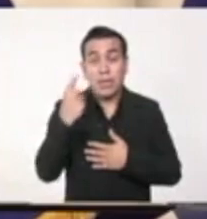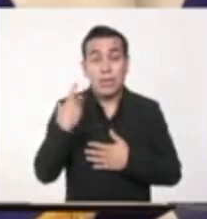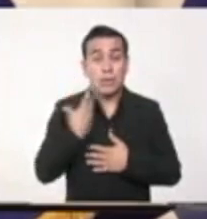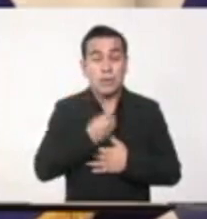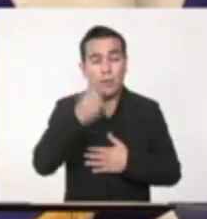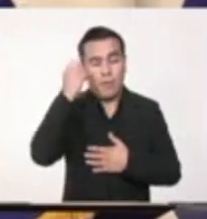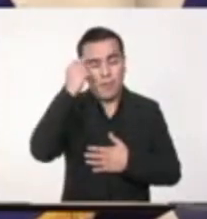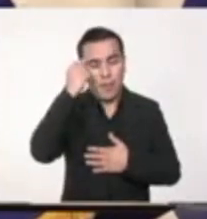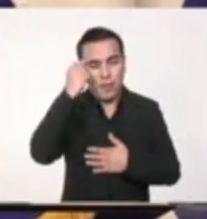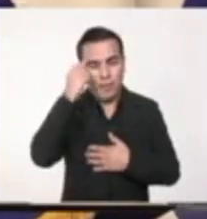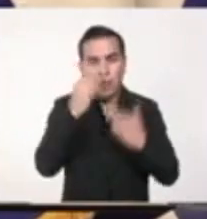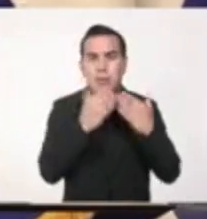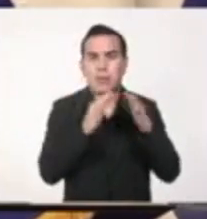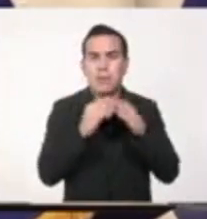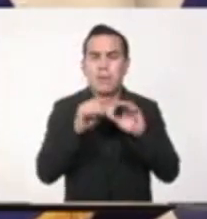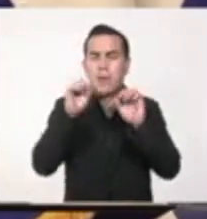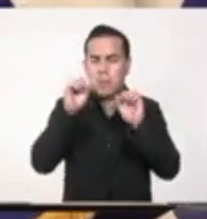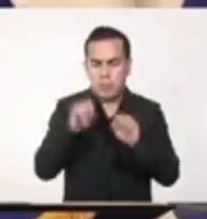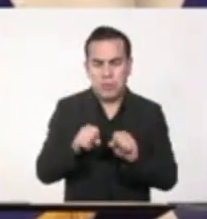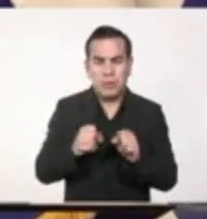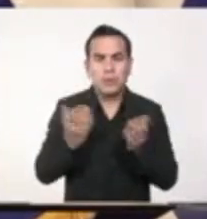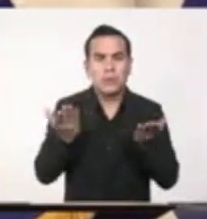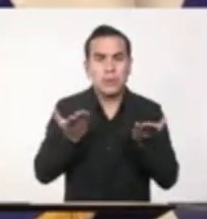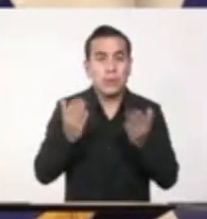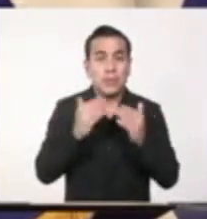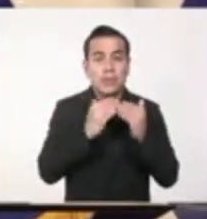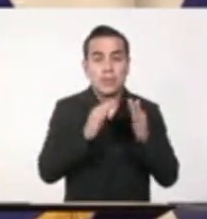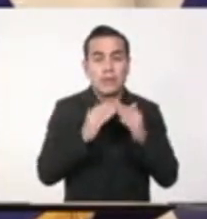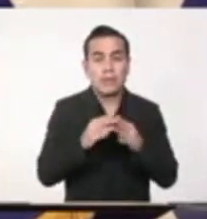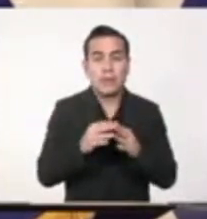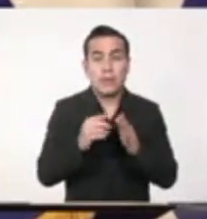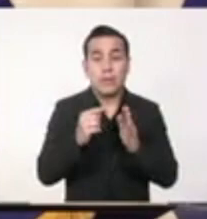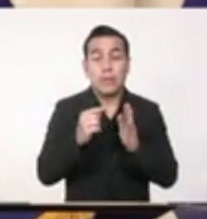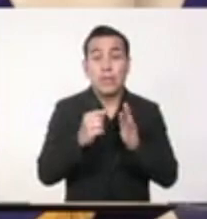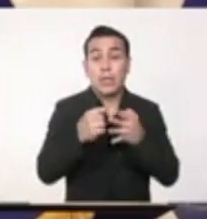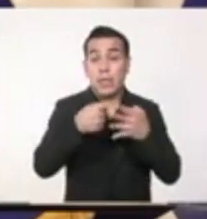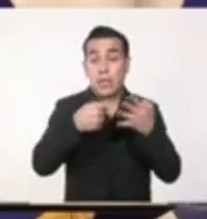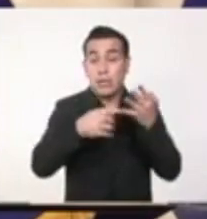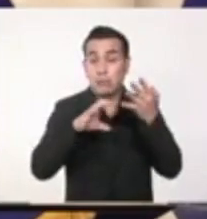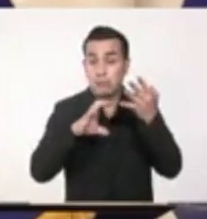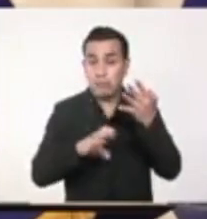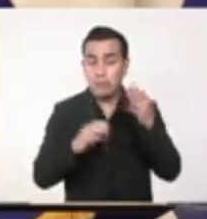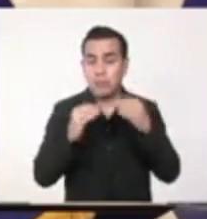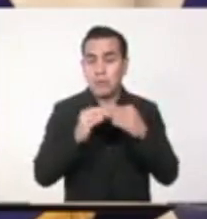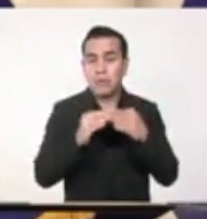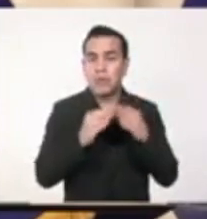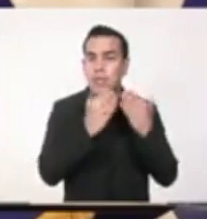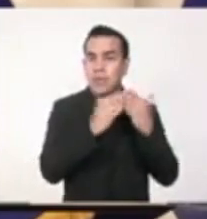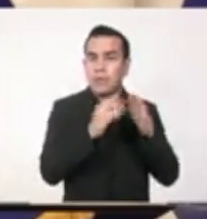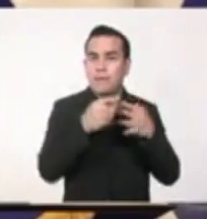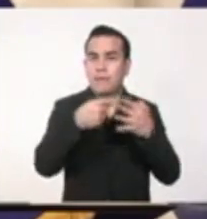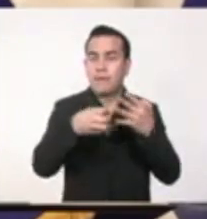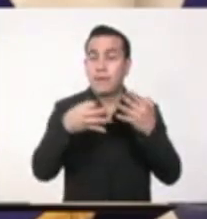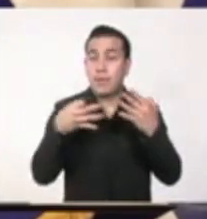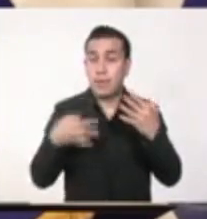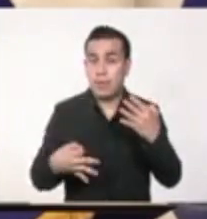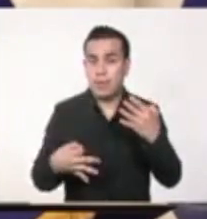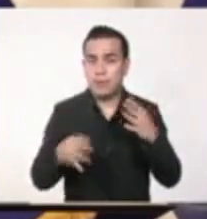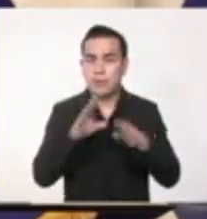only one that can be taken, it is in the letter of the law, not only of the constitution, but of specific laws, such as the law